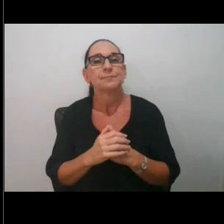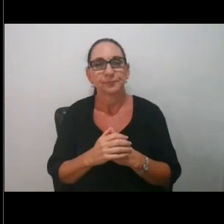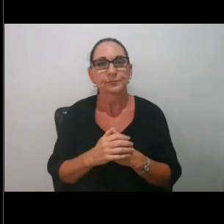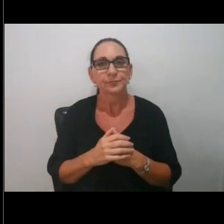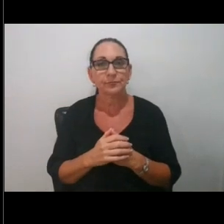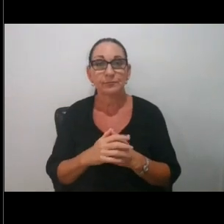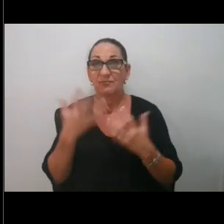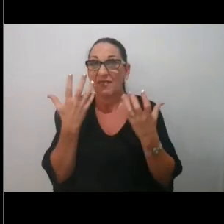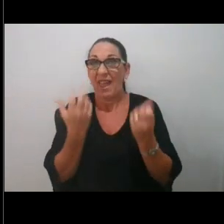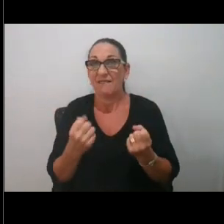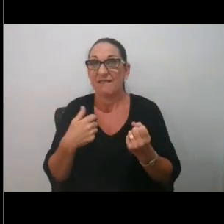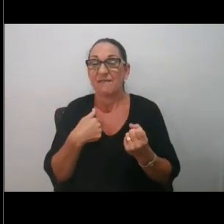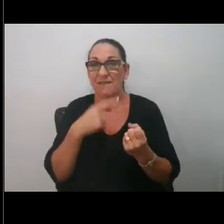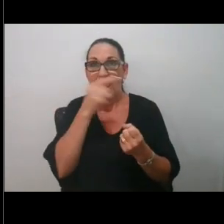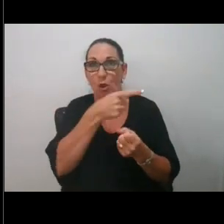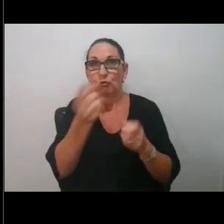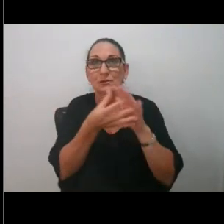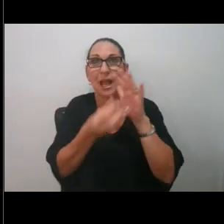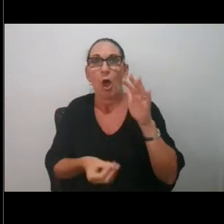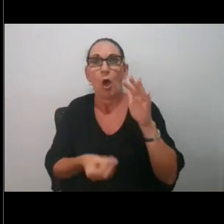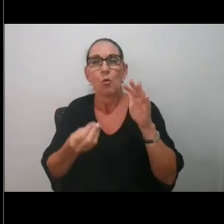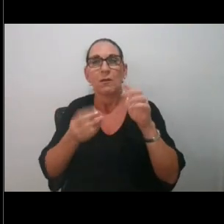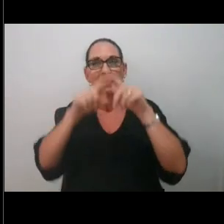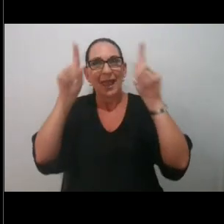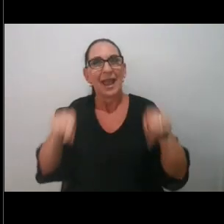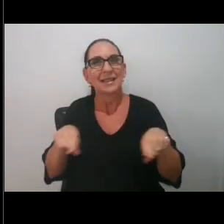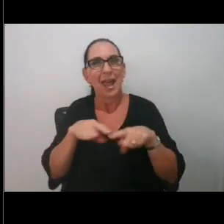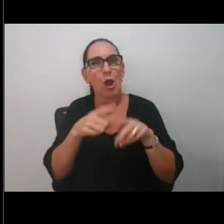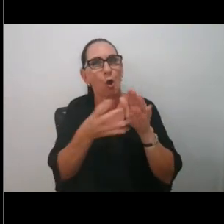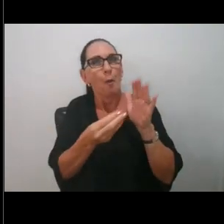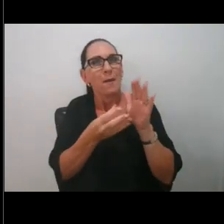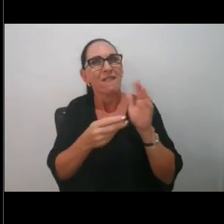that you can download as well it's a copy of the PowerPoint slide so go to the handout section